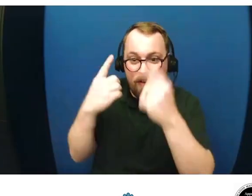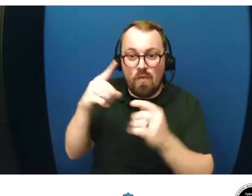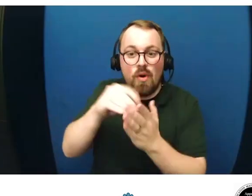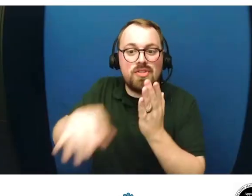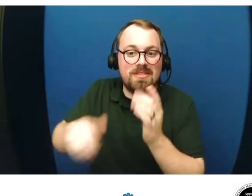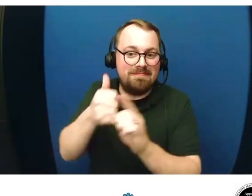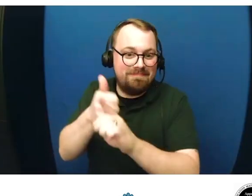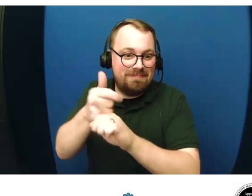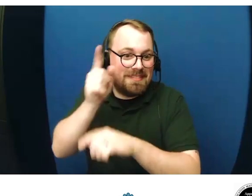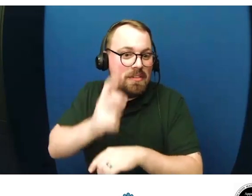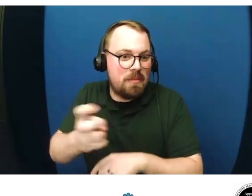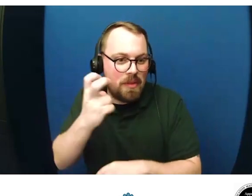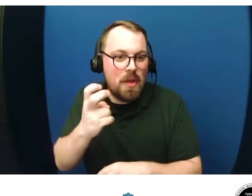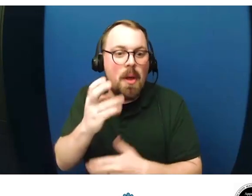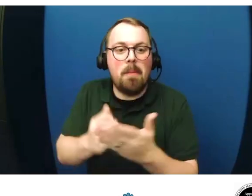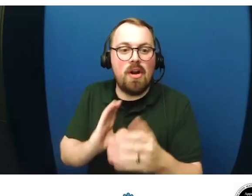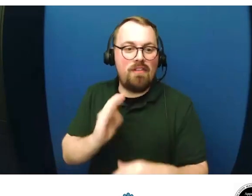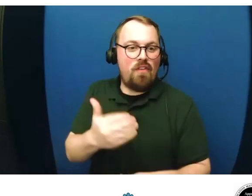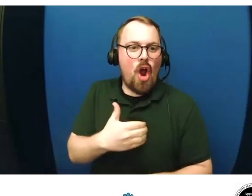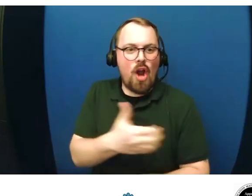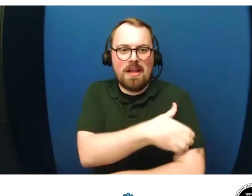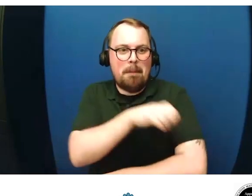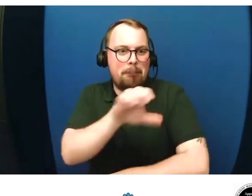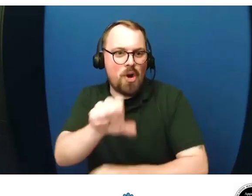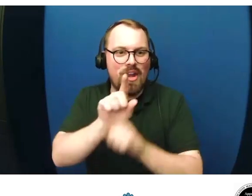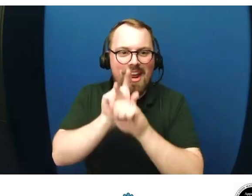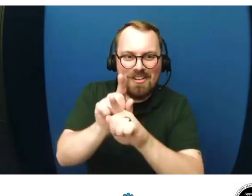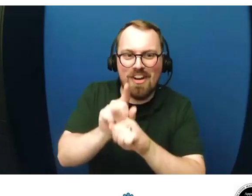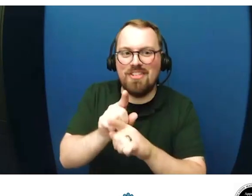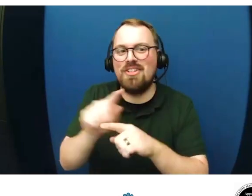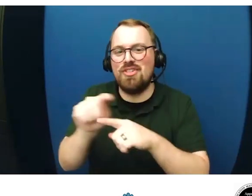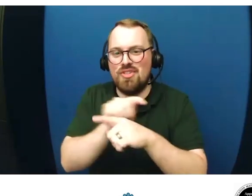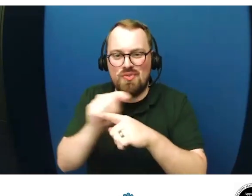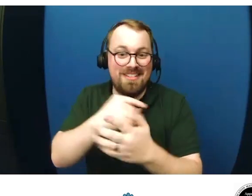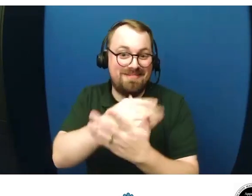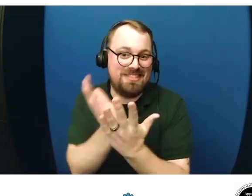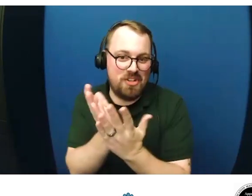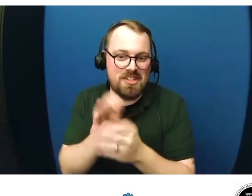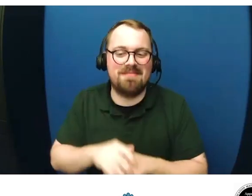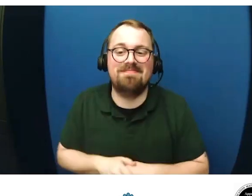Who Are Deafblind" as part of our Empowering Interveners Training Series. And welcome